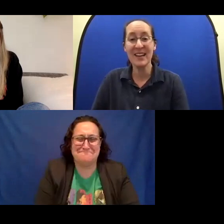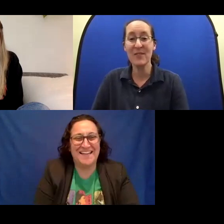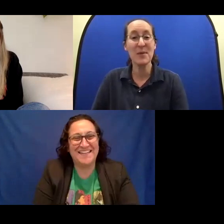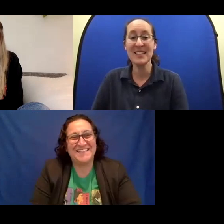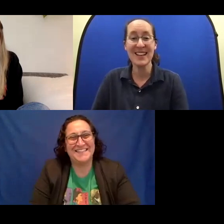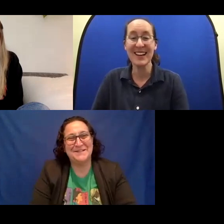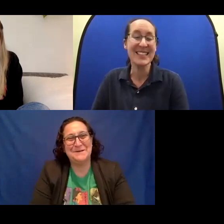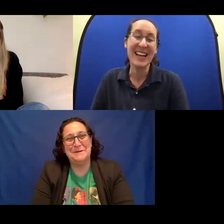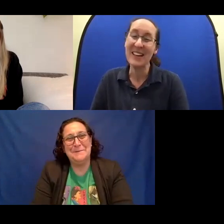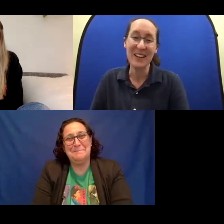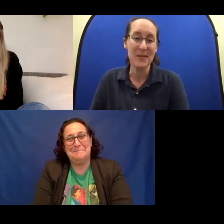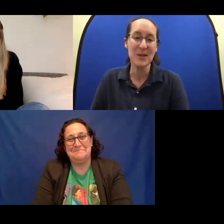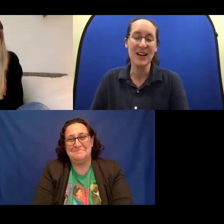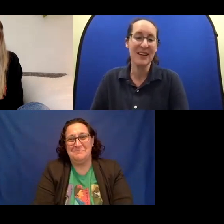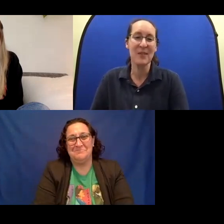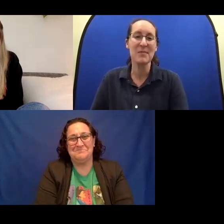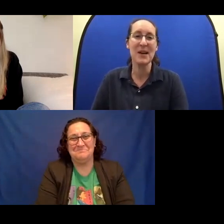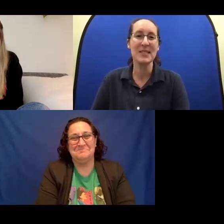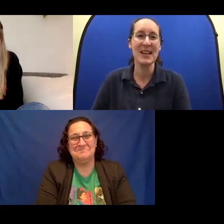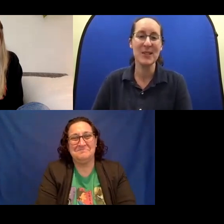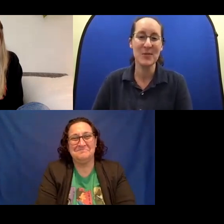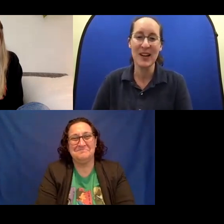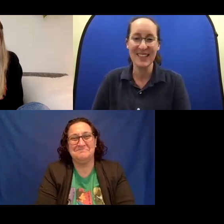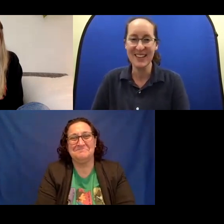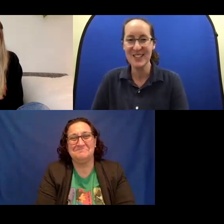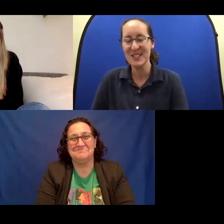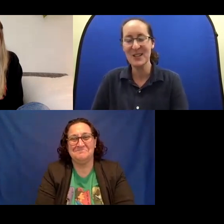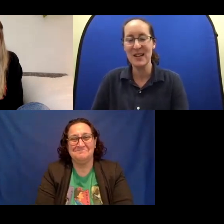feminist icons that I look up to. I wouldn't be able to name just one, there are just so many!